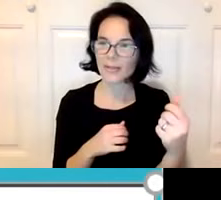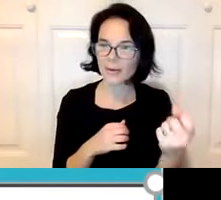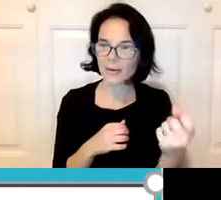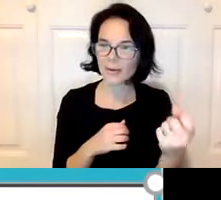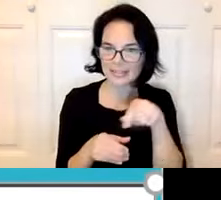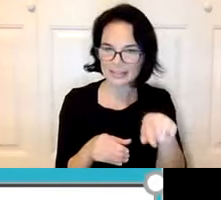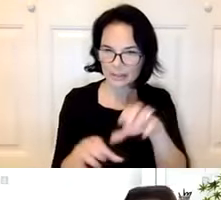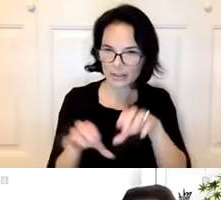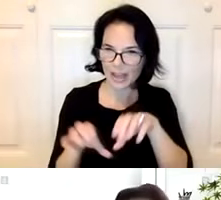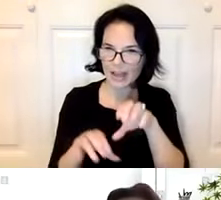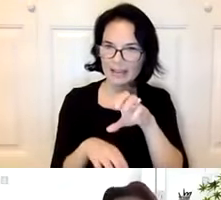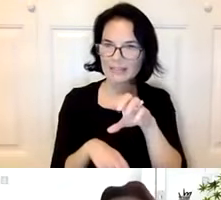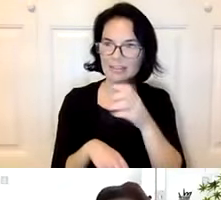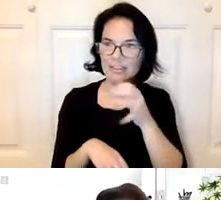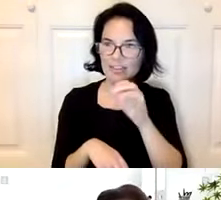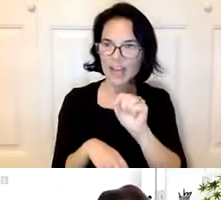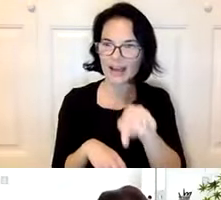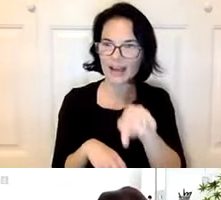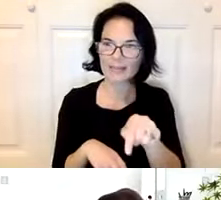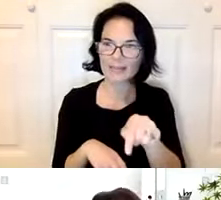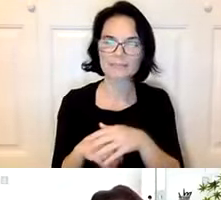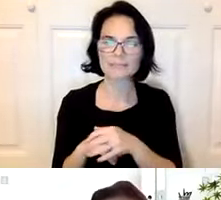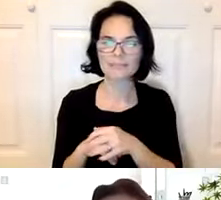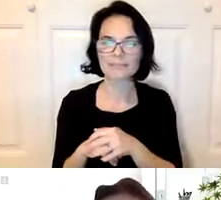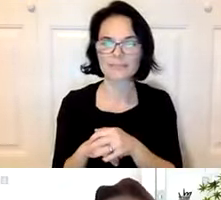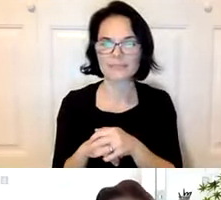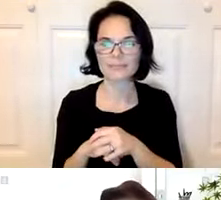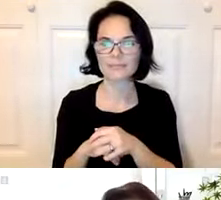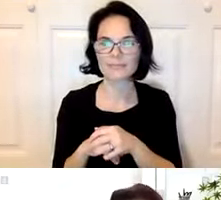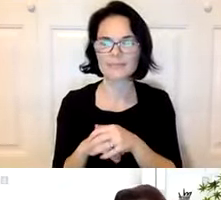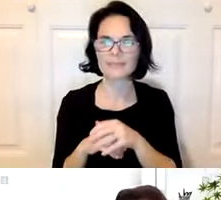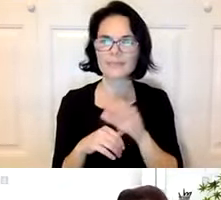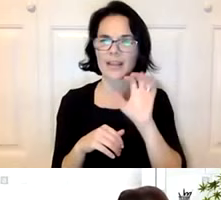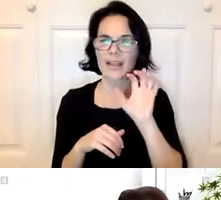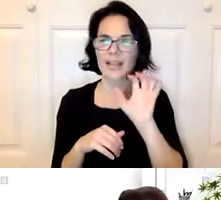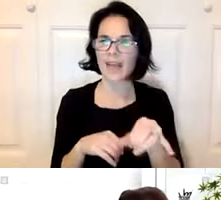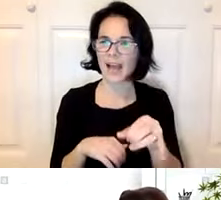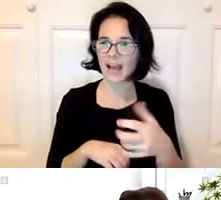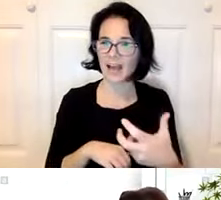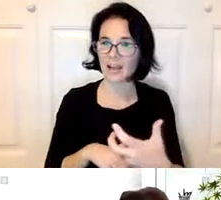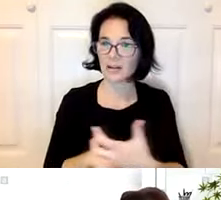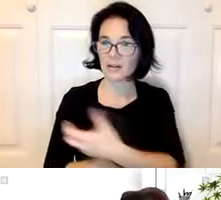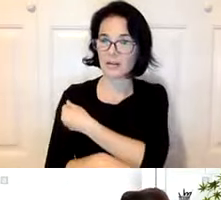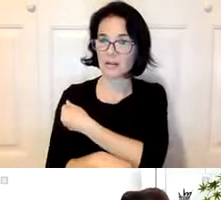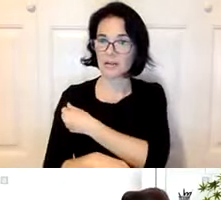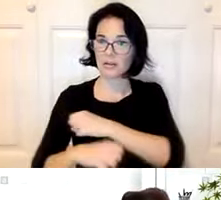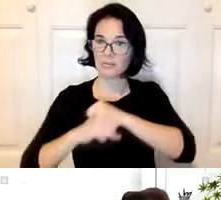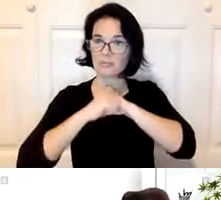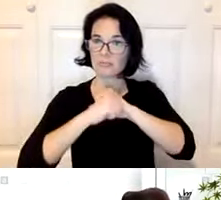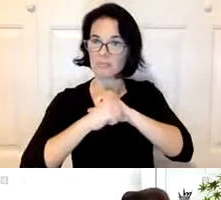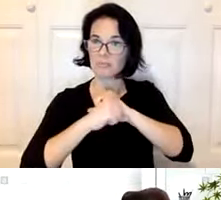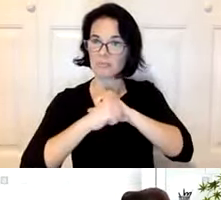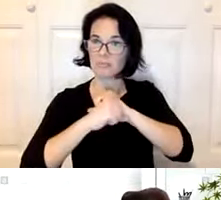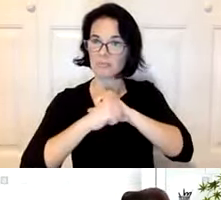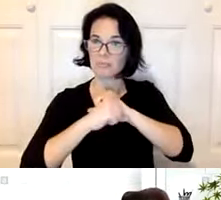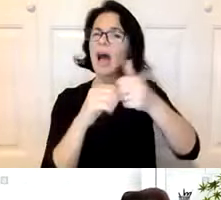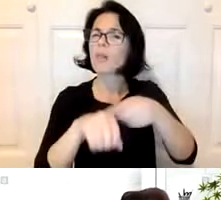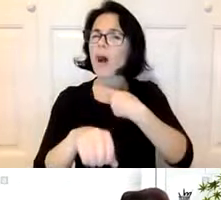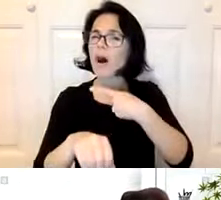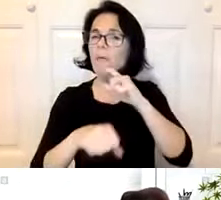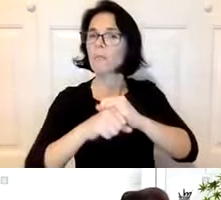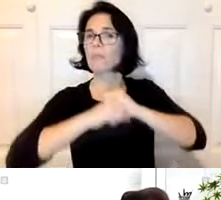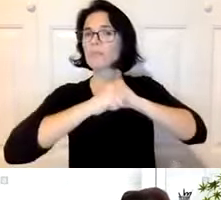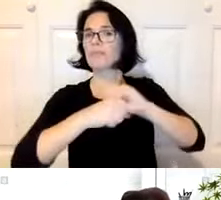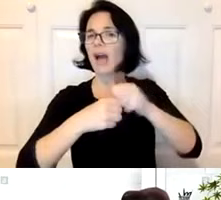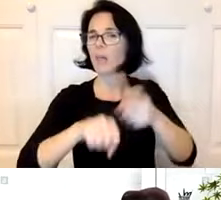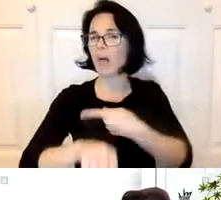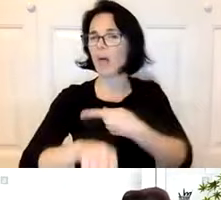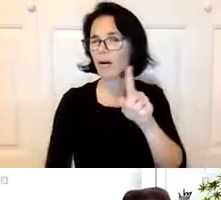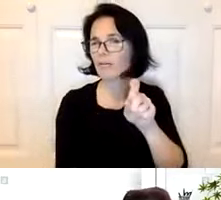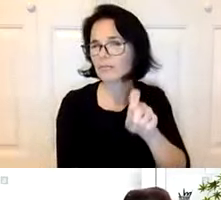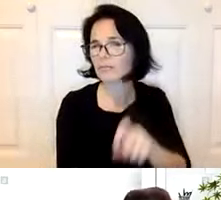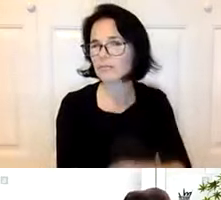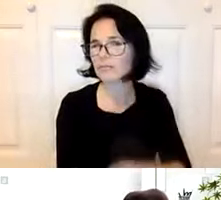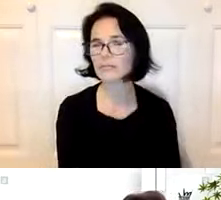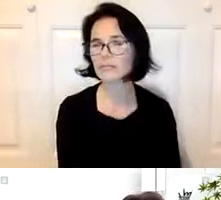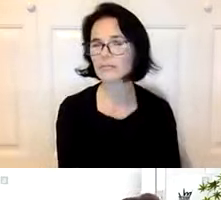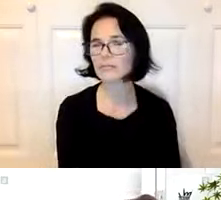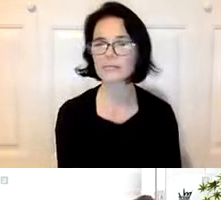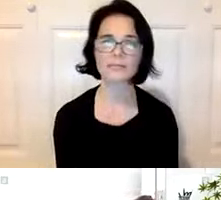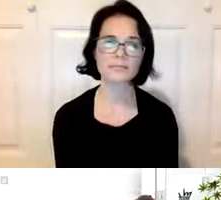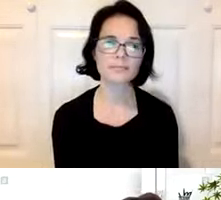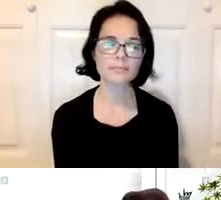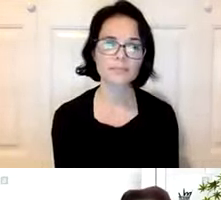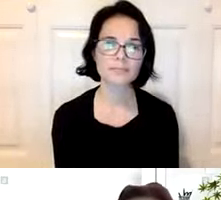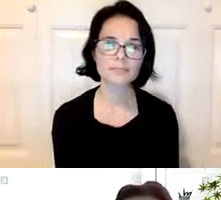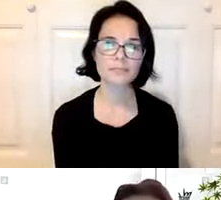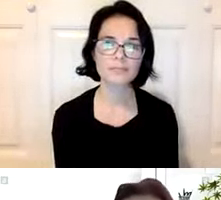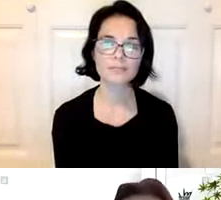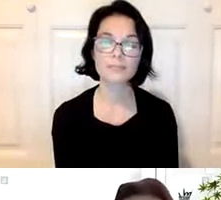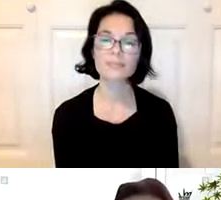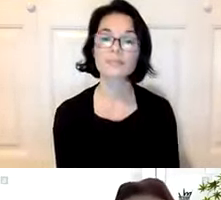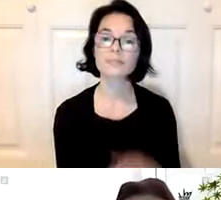I think in the last few days there was a question about playgrounds. I think originally